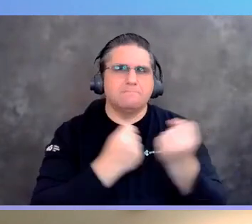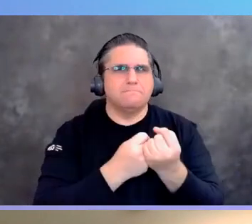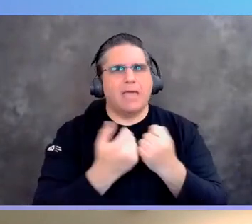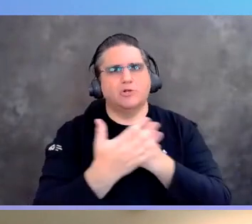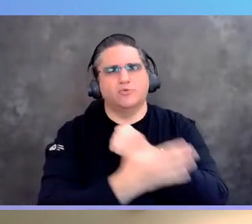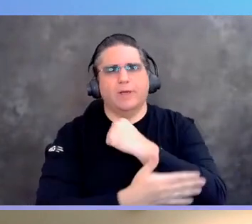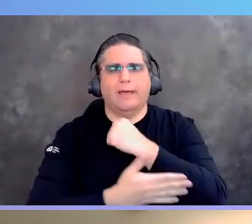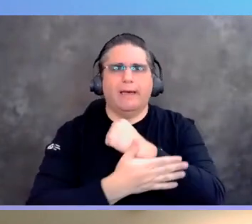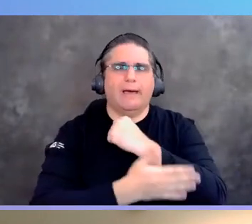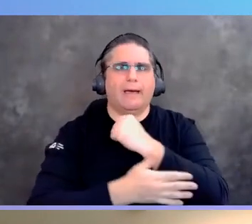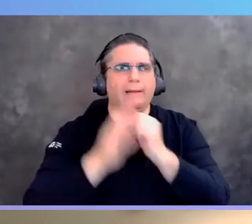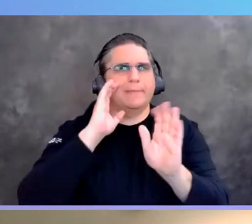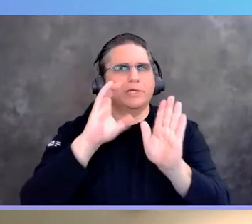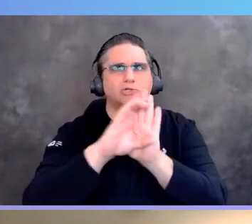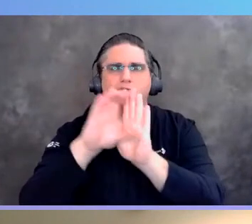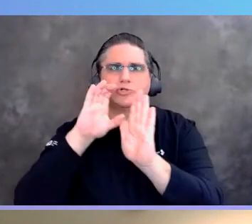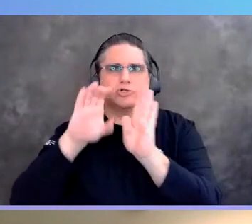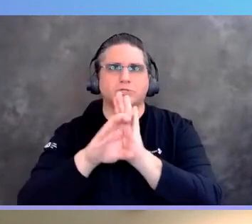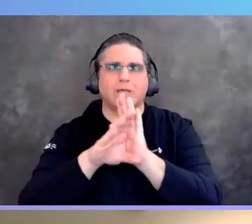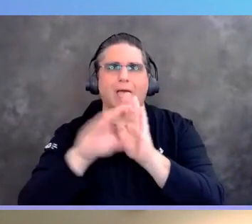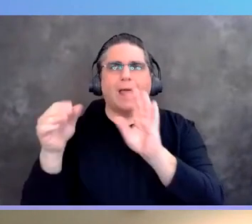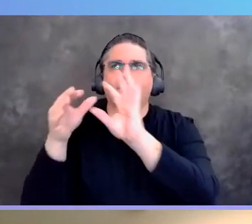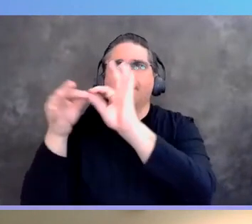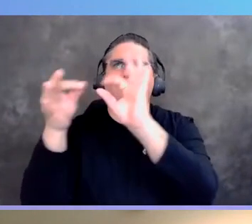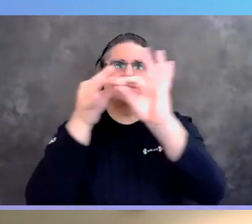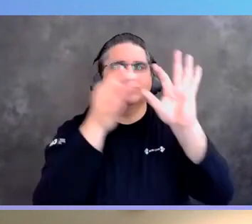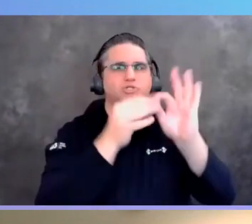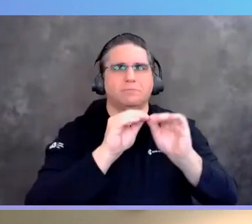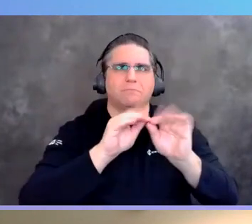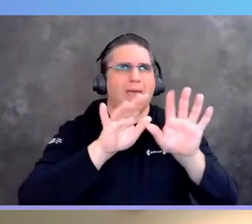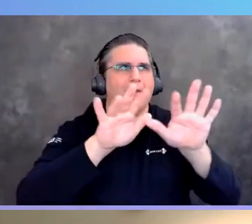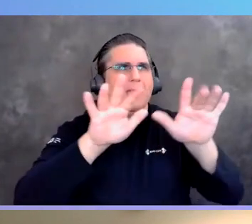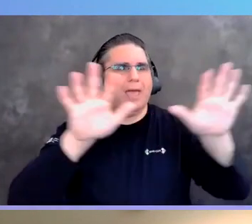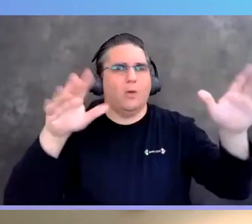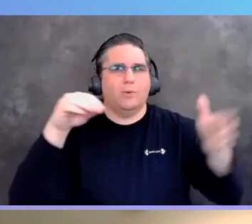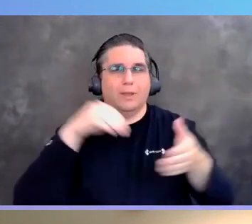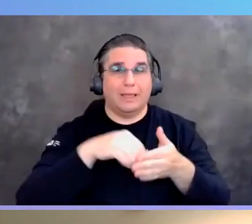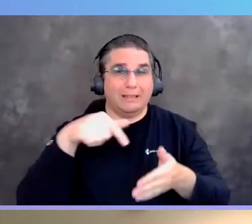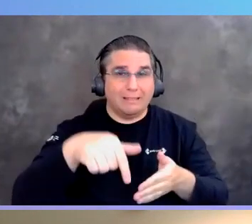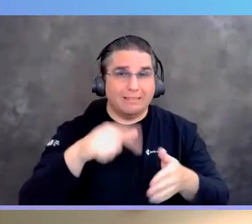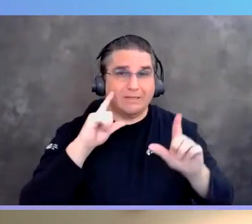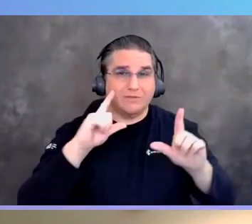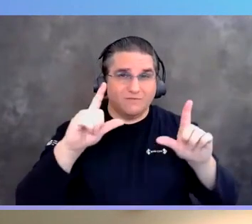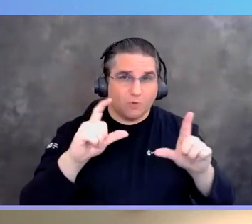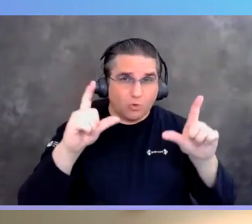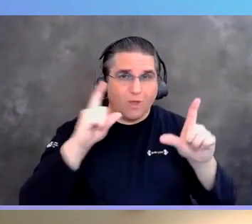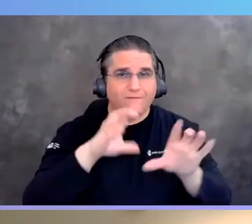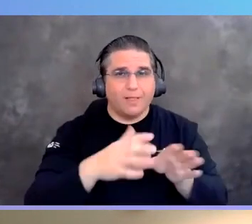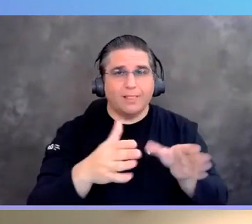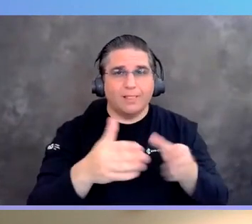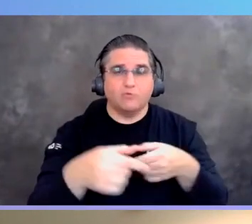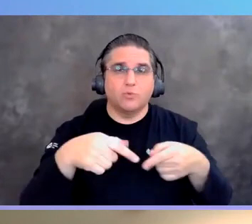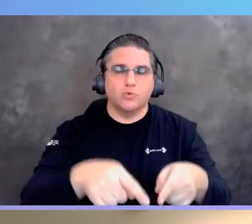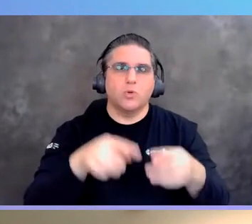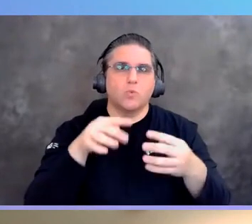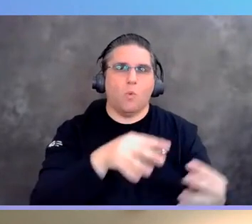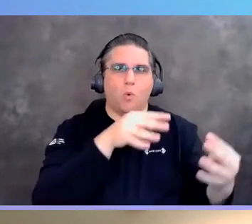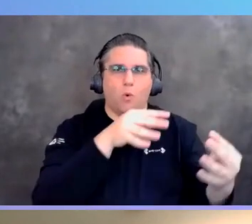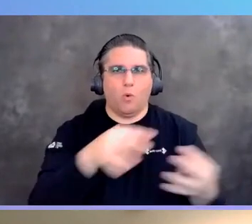about and in this wartime classroom photo graphed in 1943,